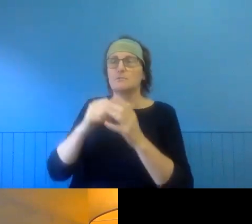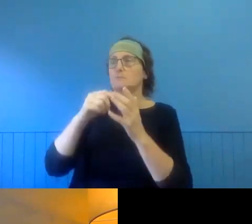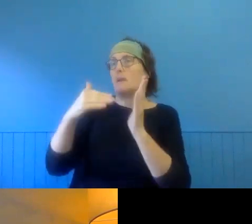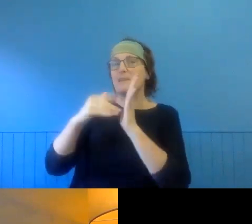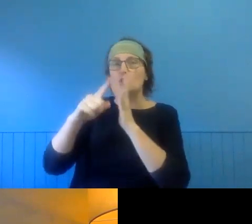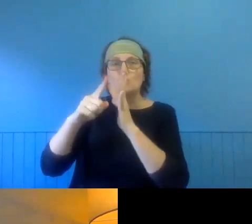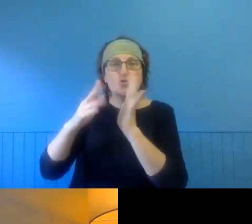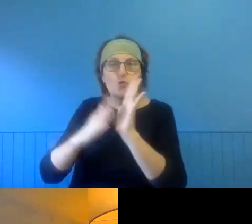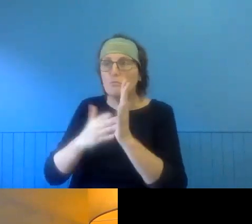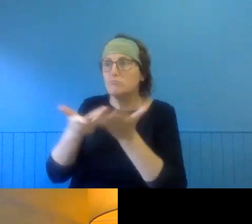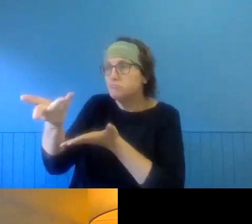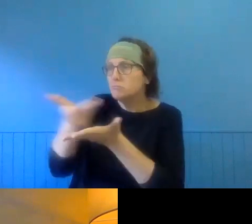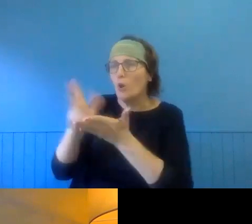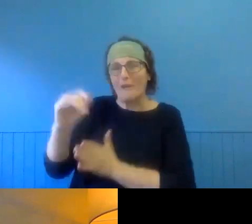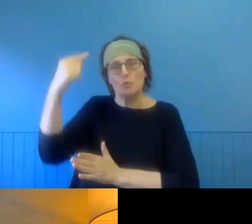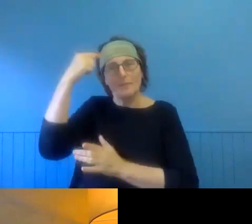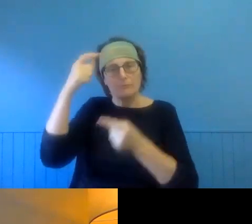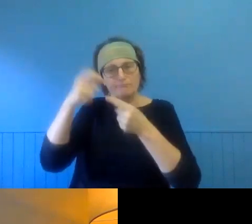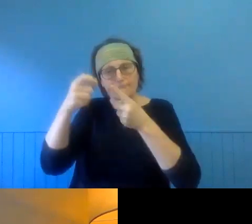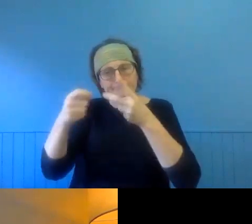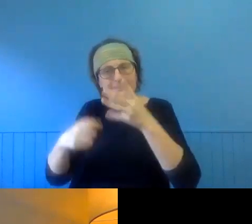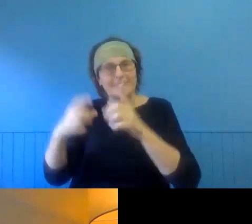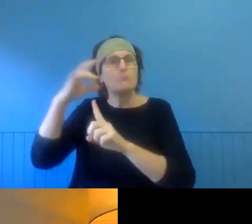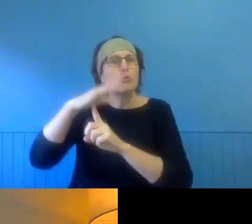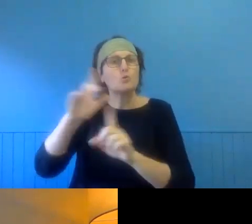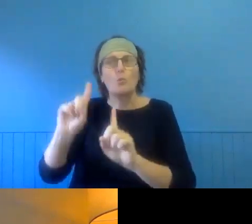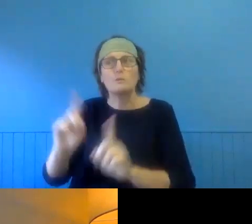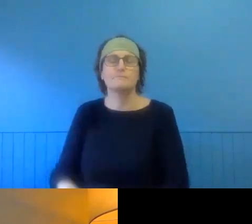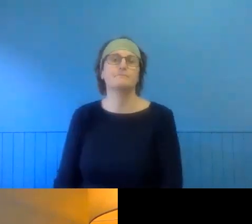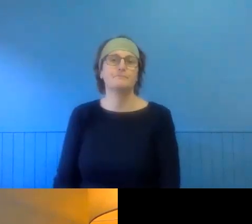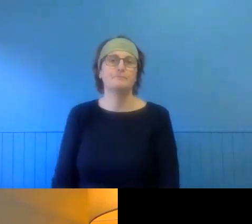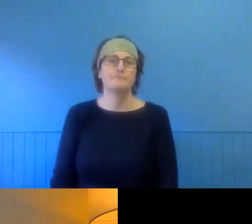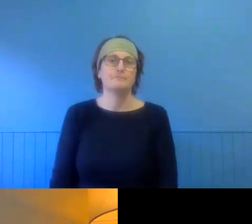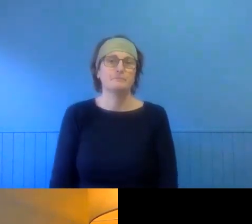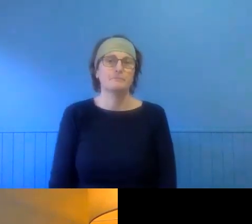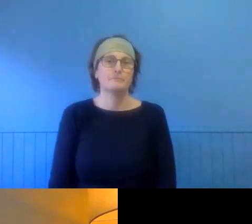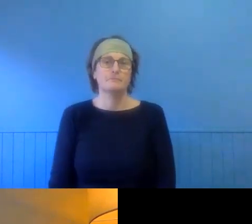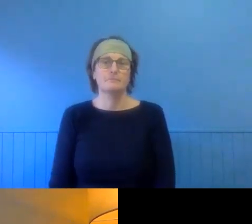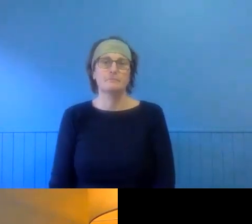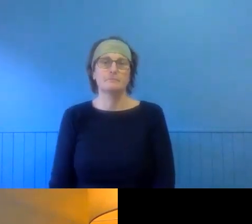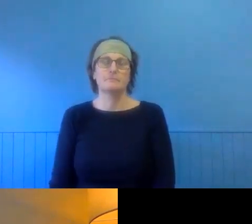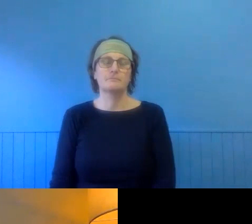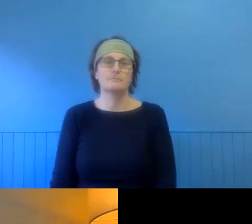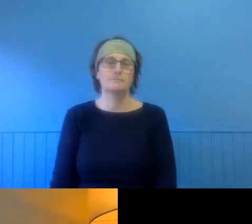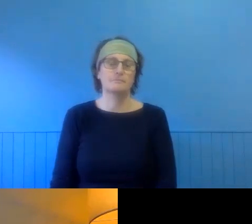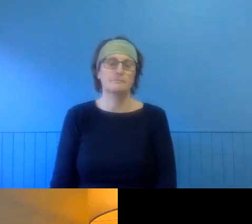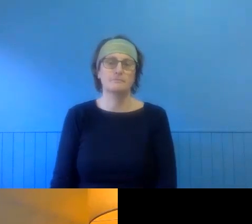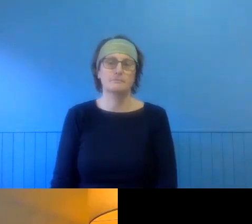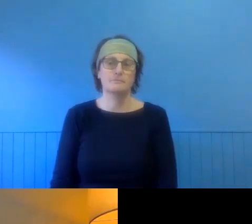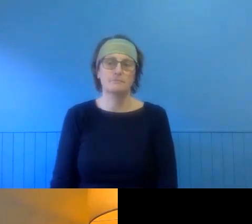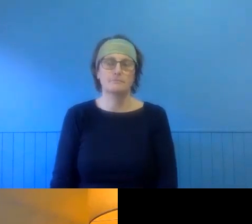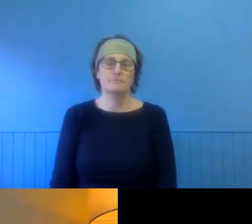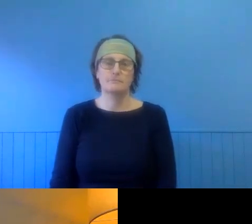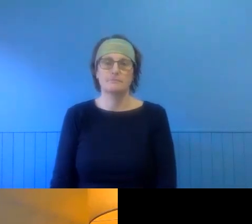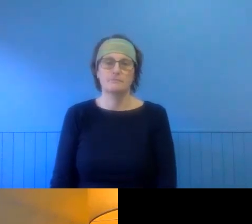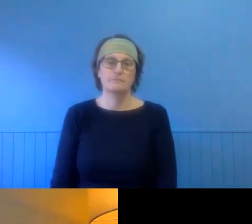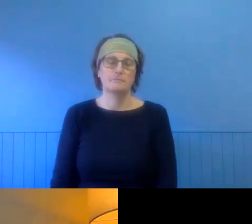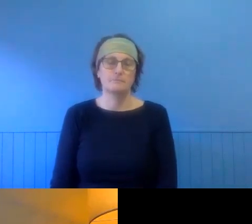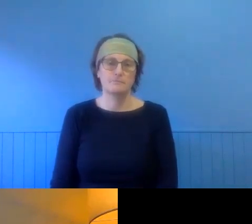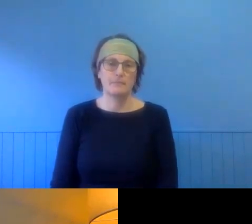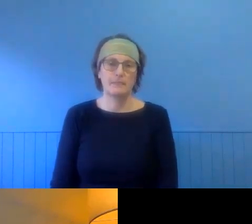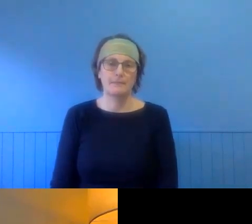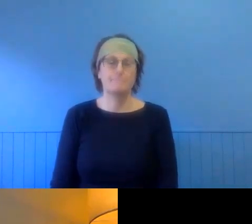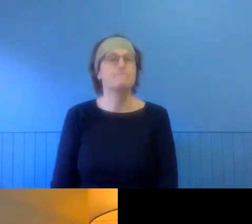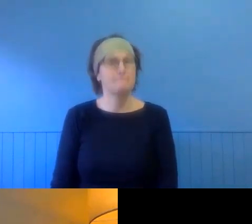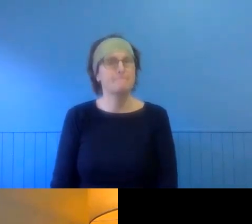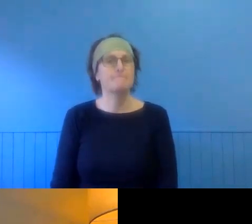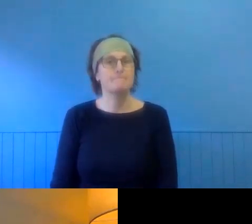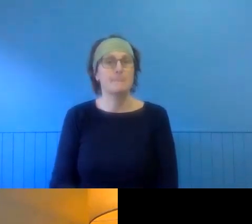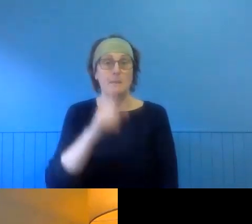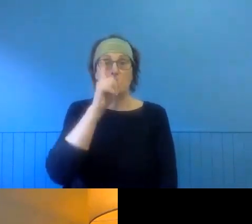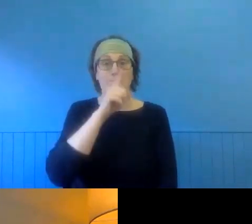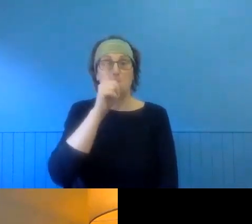etcetera? >> TERRI JANKE: I think people are getting used to being